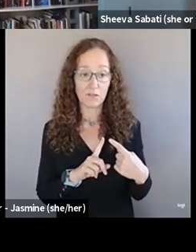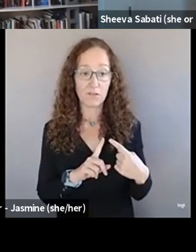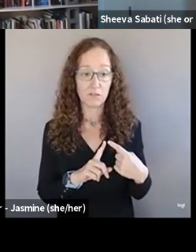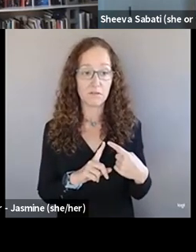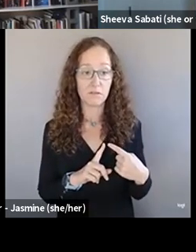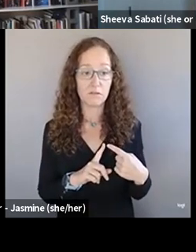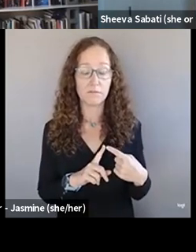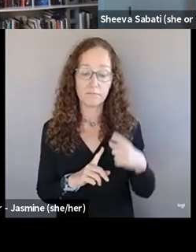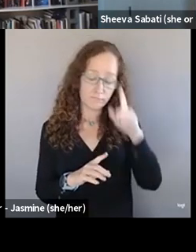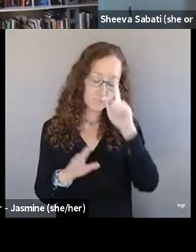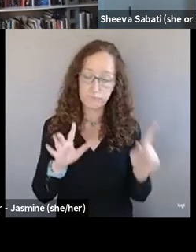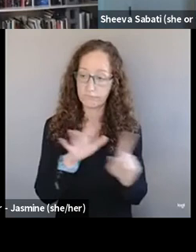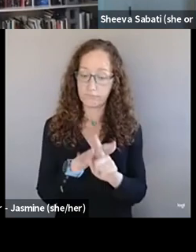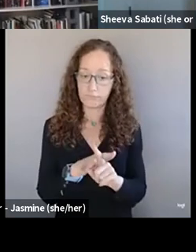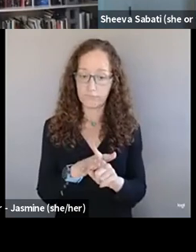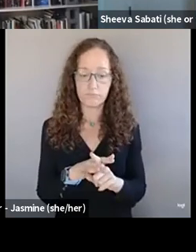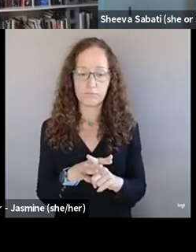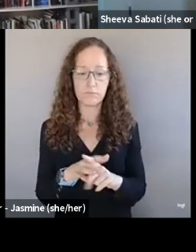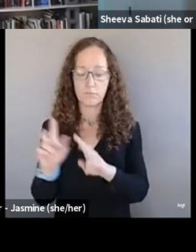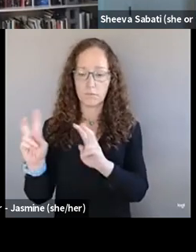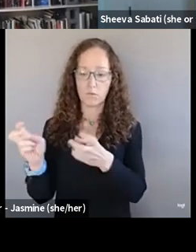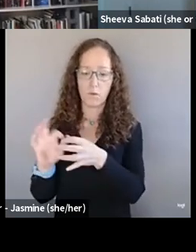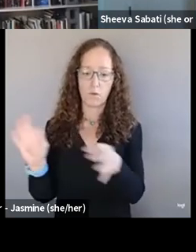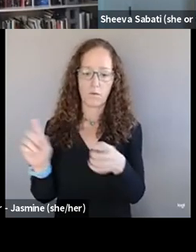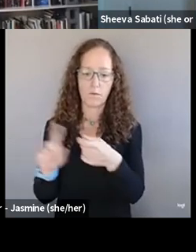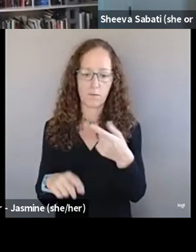first was a quote by Grace Lee Boggs, where she basically says